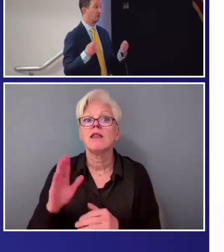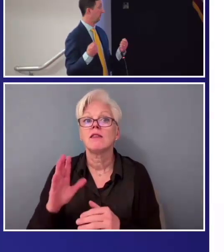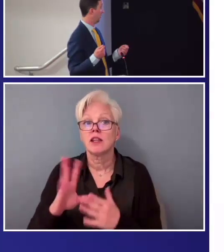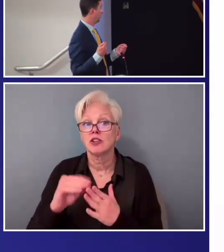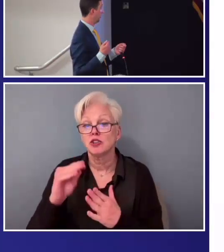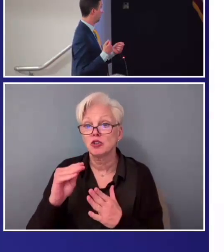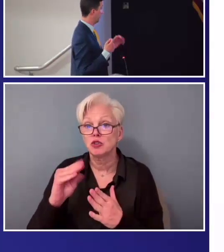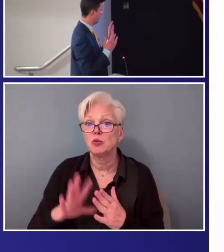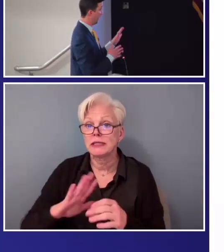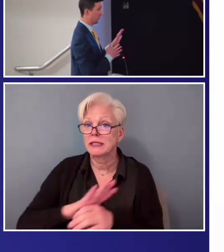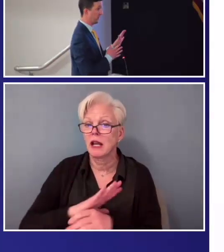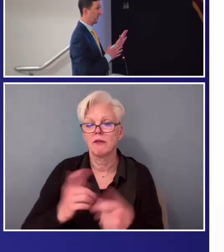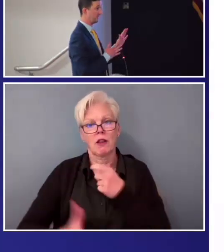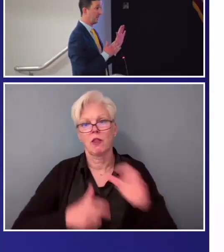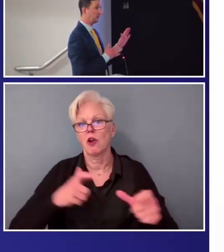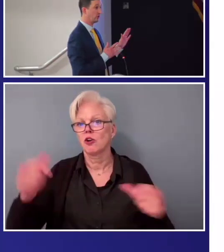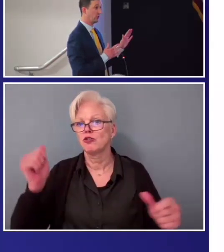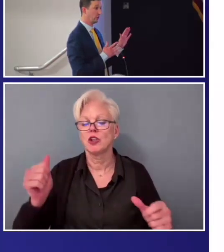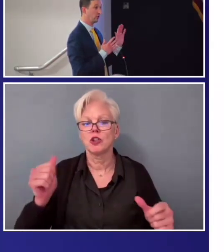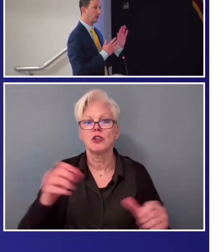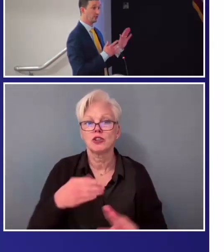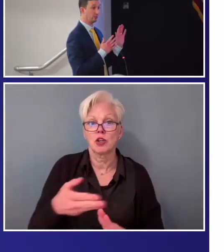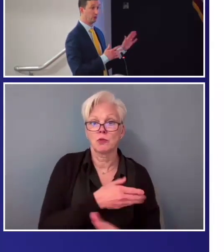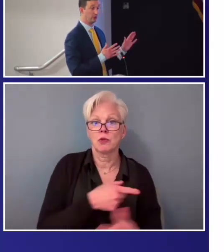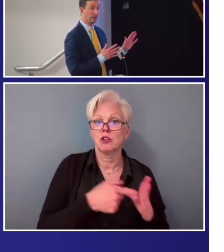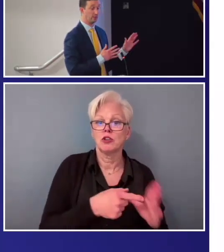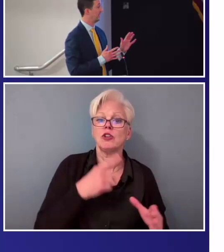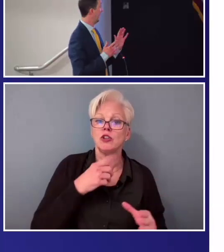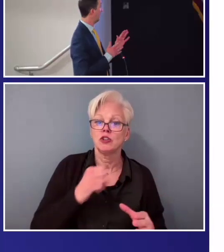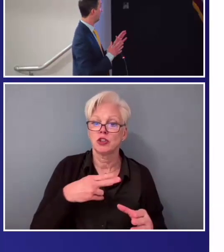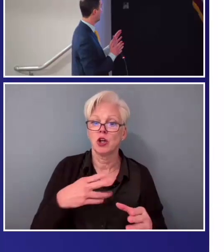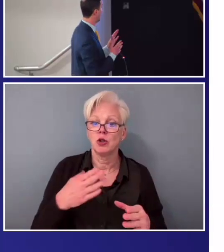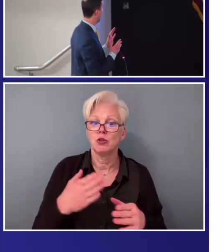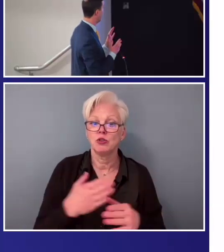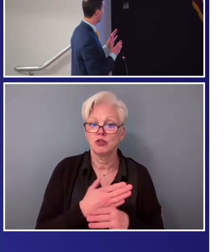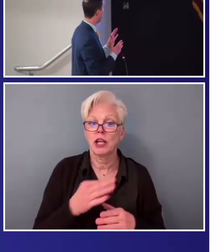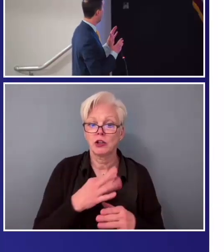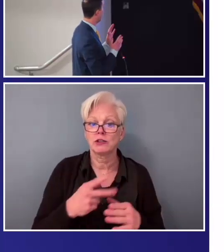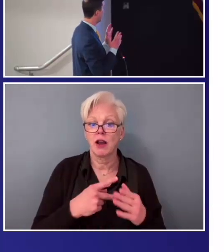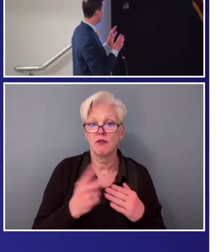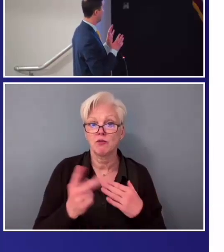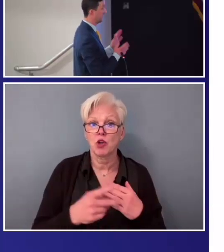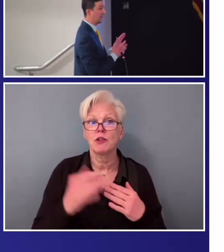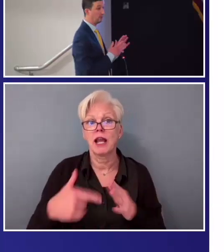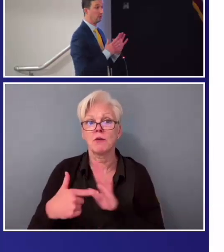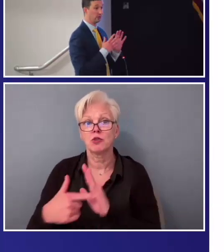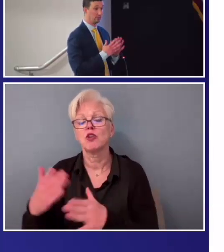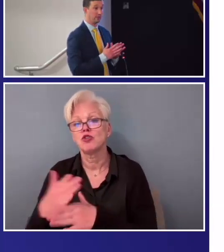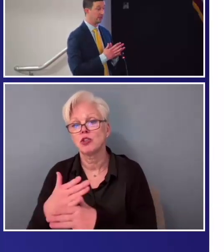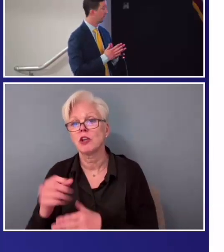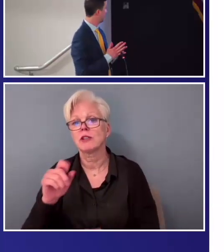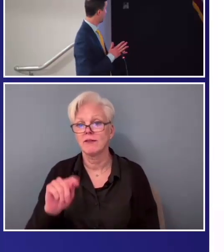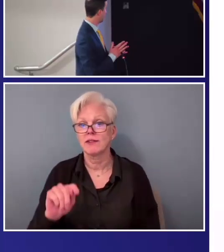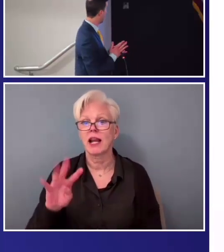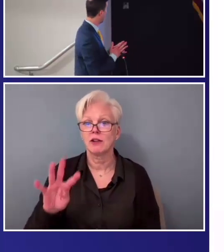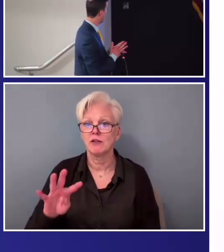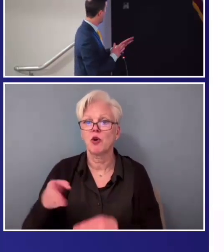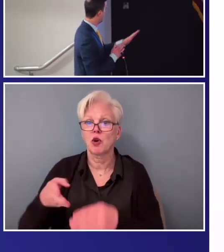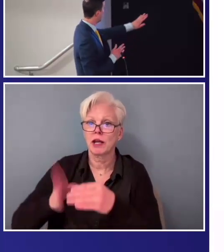far larger. So the prior slide was showing you shares of programs. Now I'm showing you shares of Title IV completers that get covered.